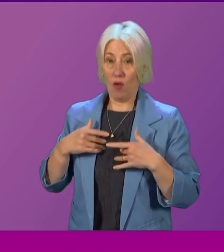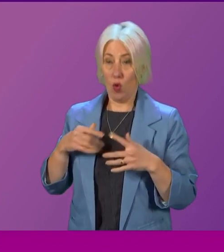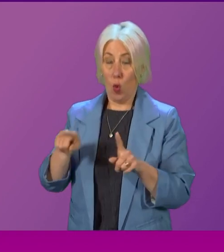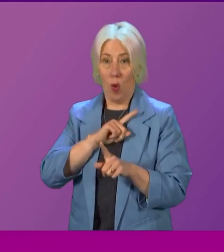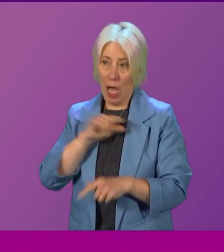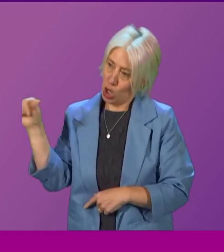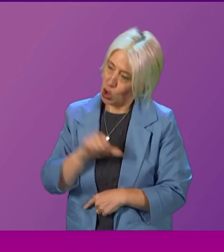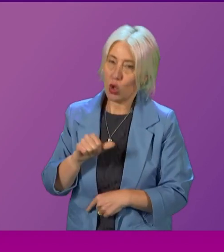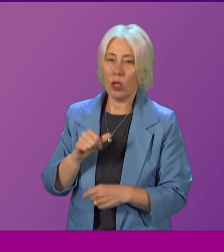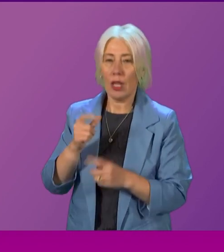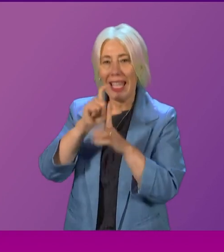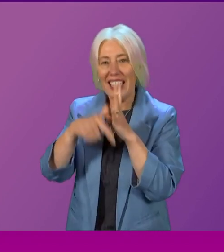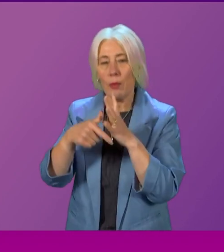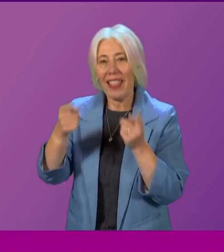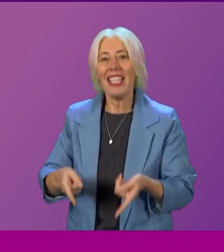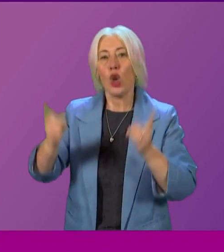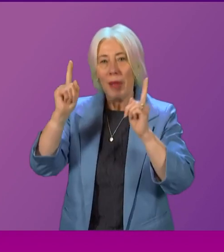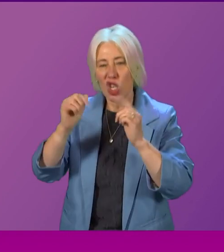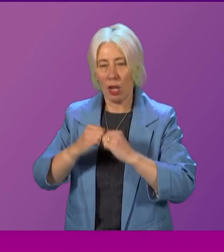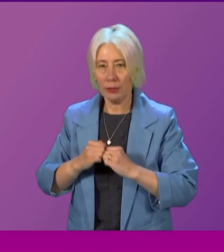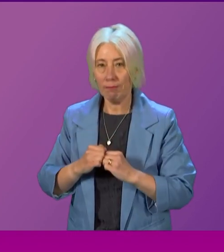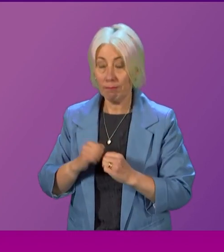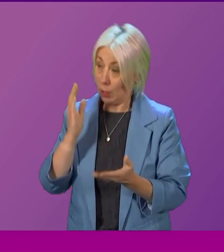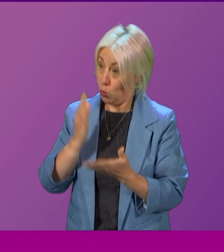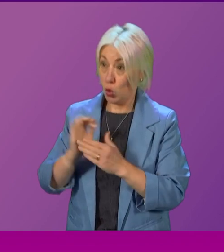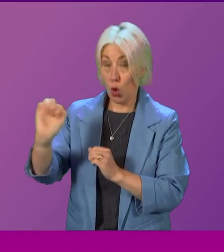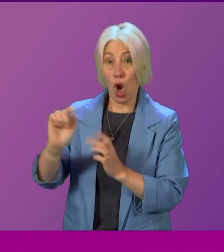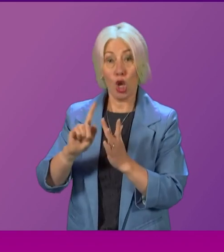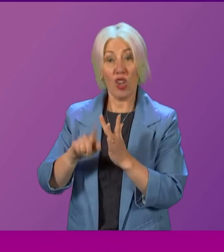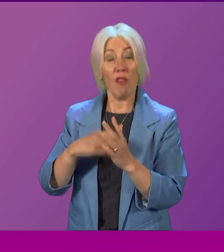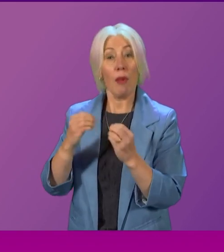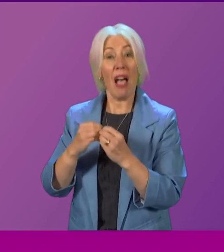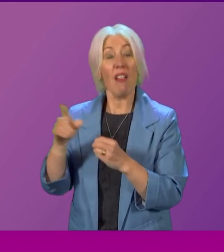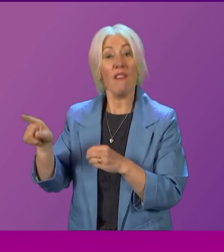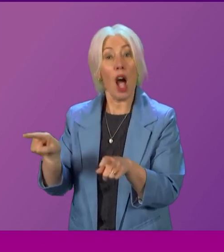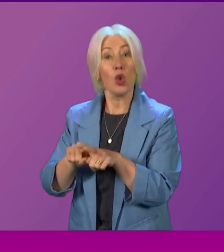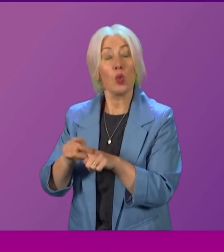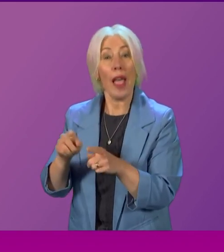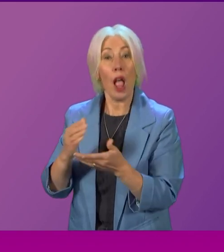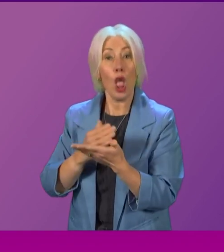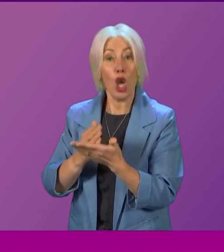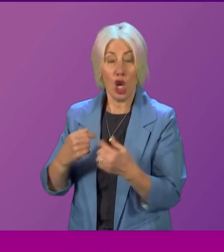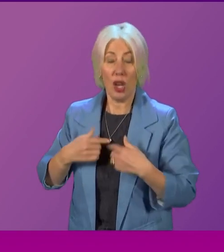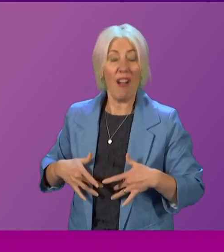It is also important—I am sure that Jeremy Balfour would share these views—that we